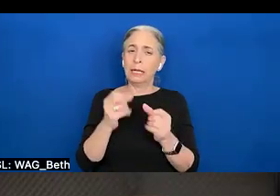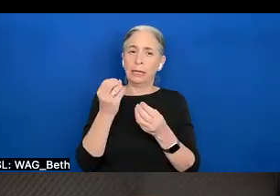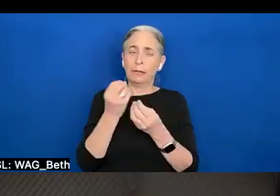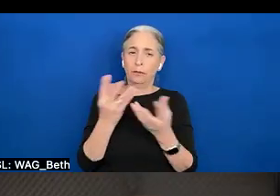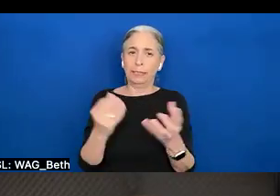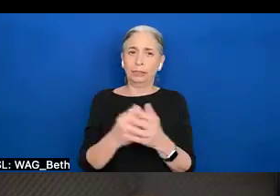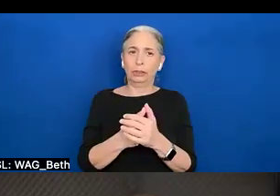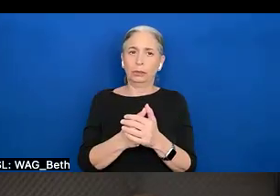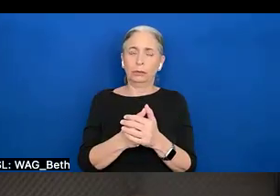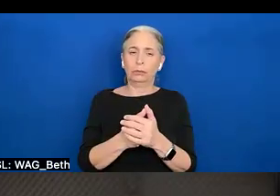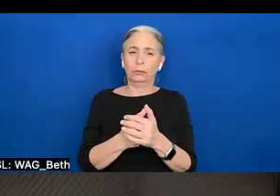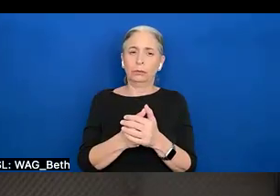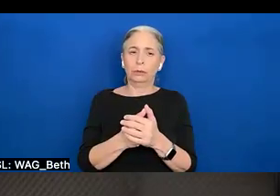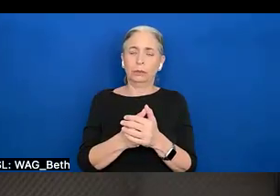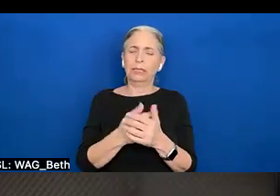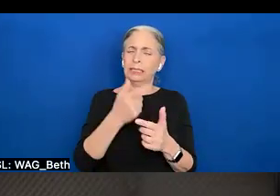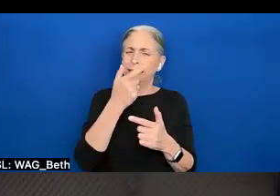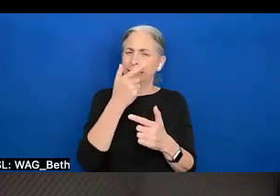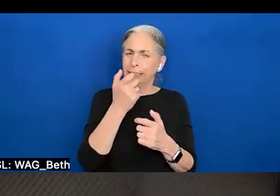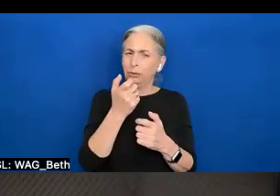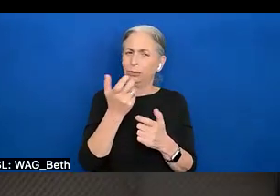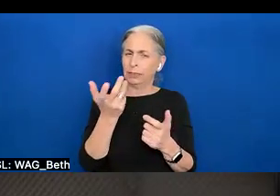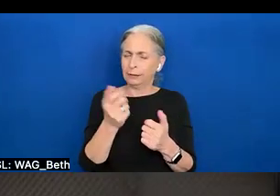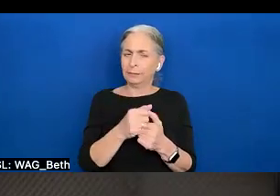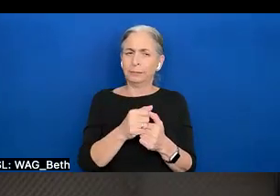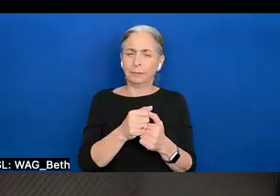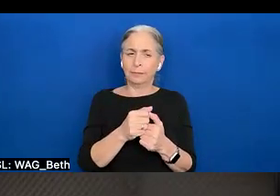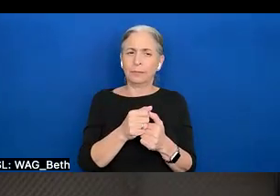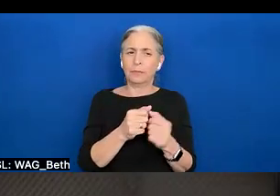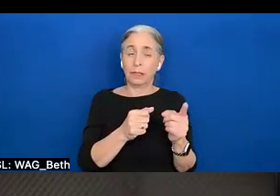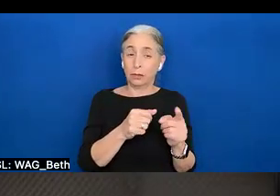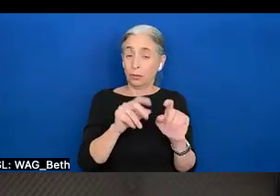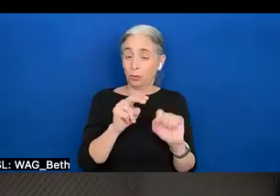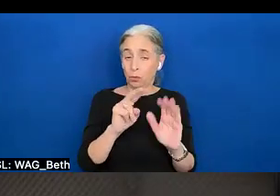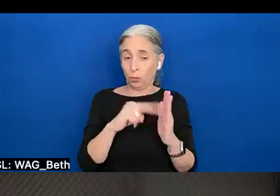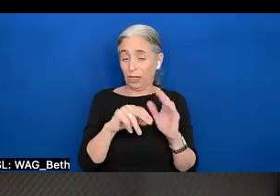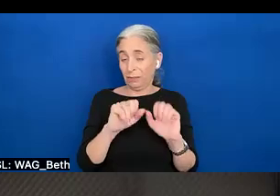And what is interesting is that they are readable even